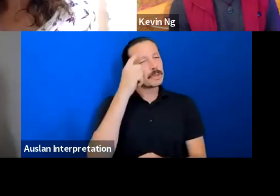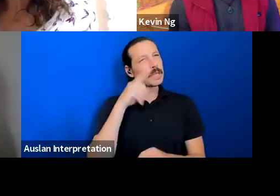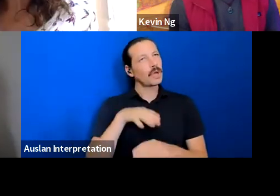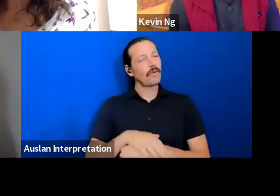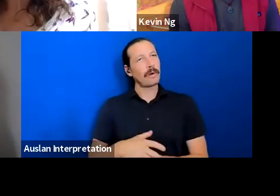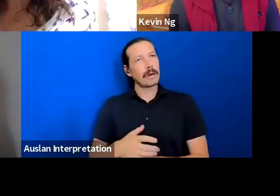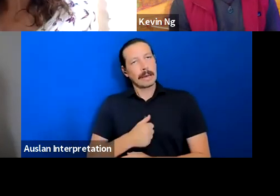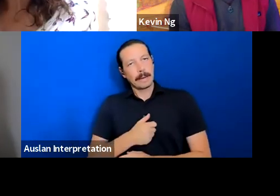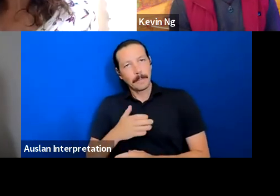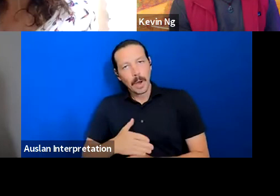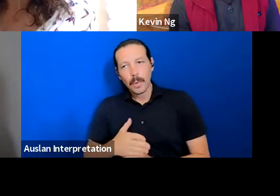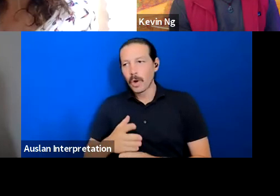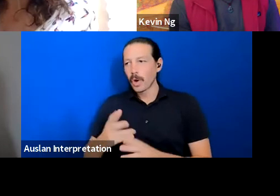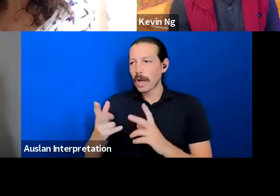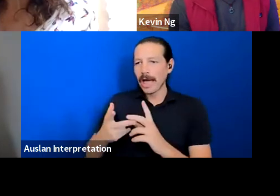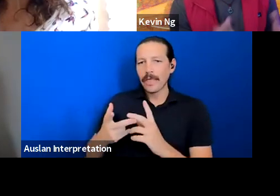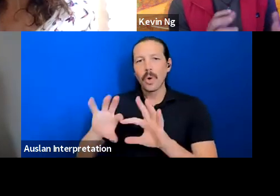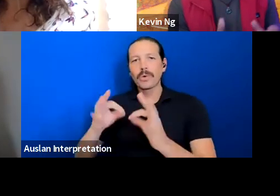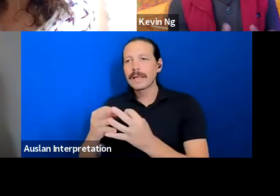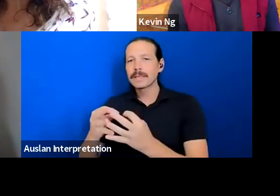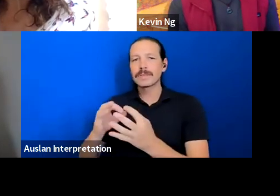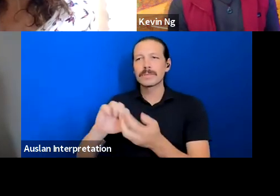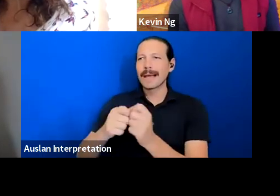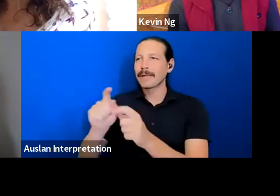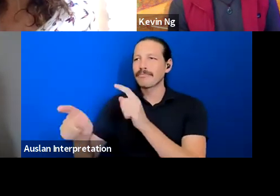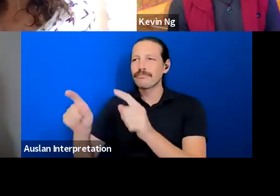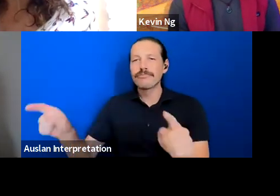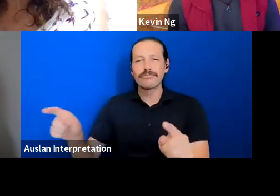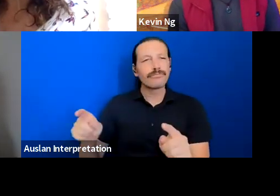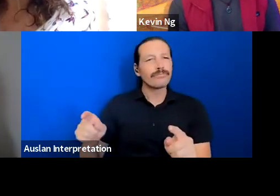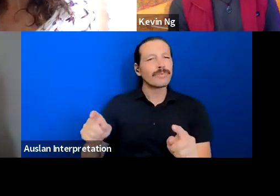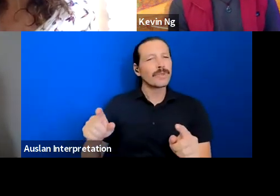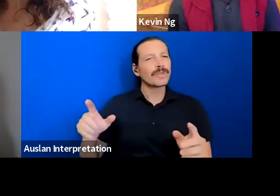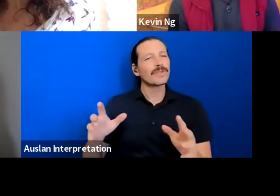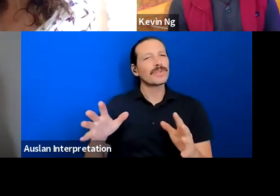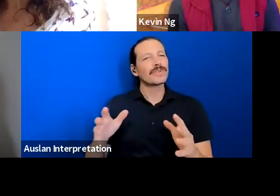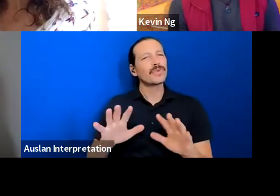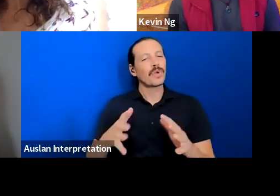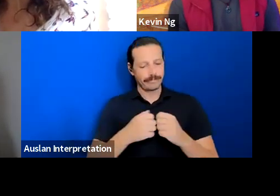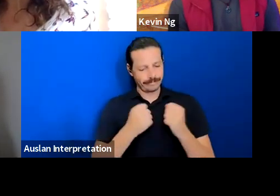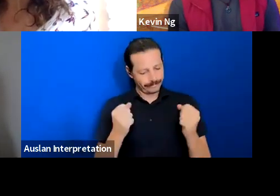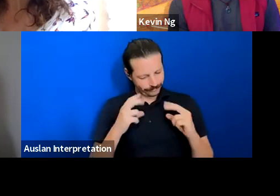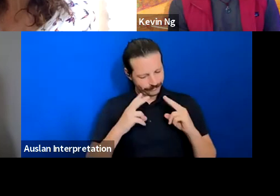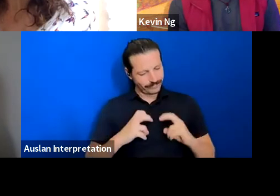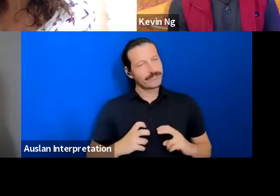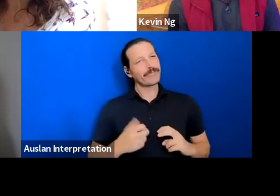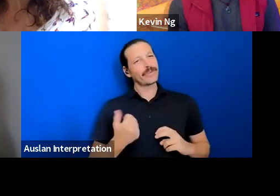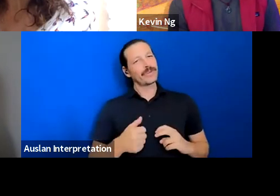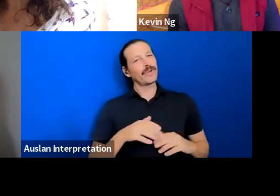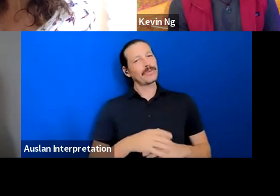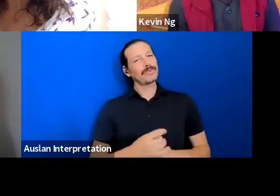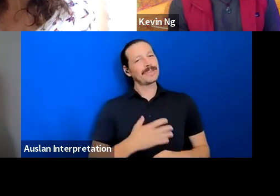I got out in realising the breadth of work that people are applying that's out there, I think at